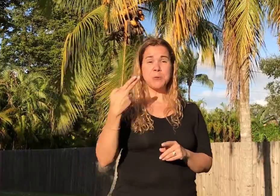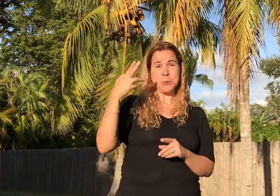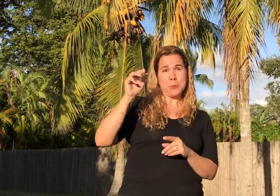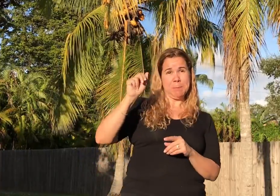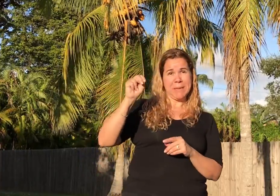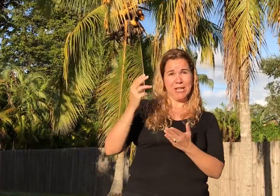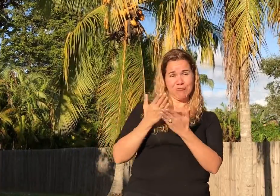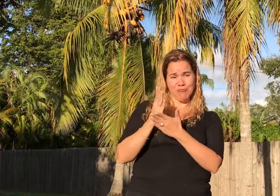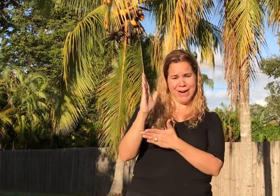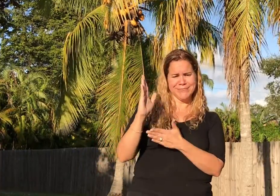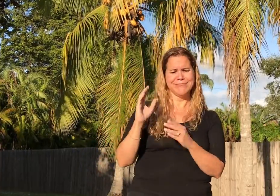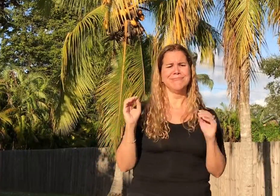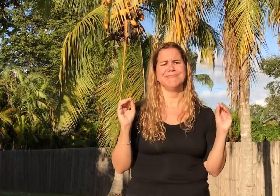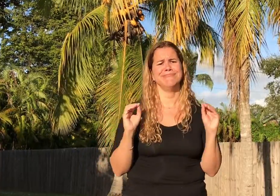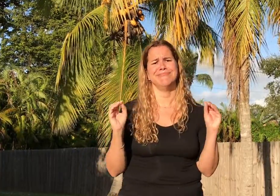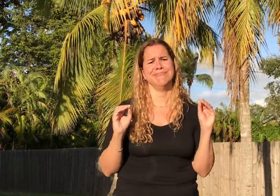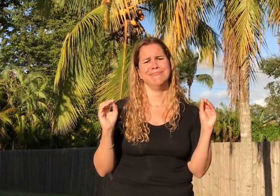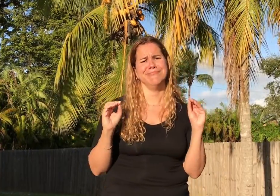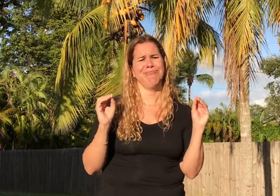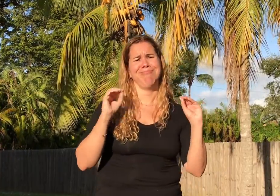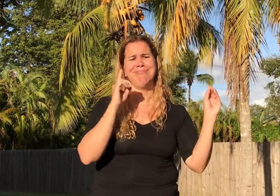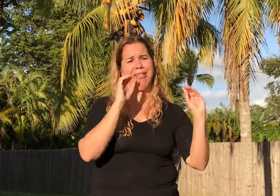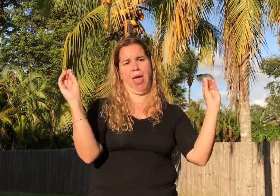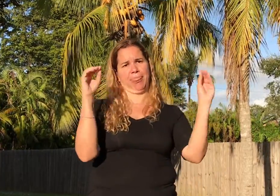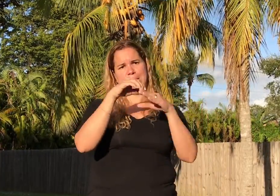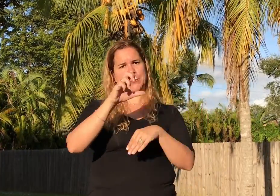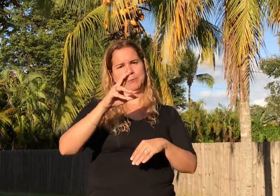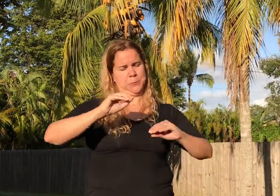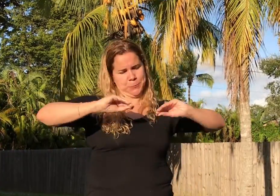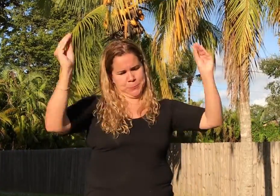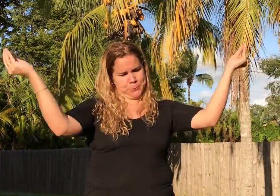Human rights or any resemblance of justice no longer existed.